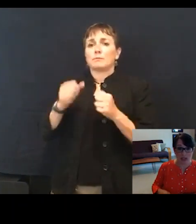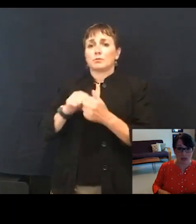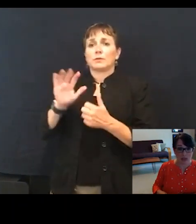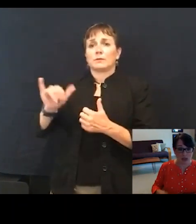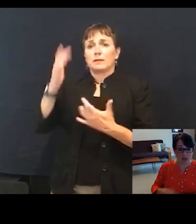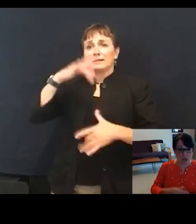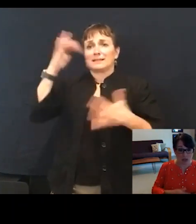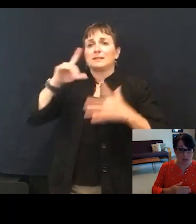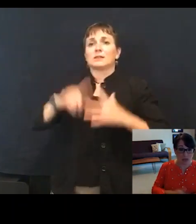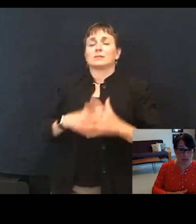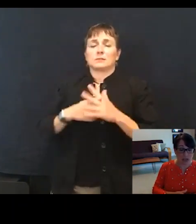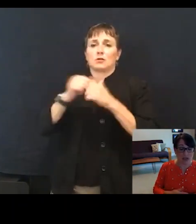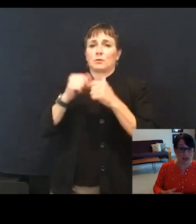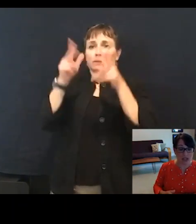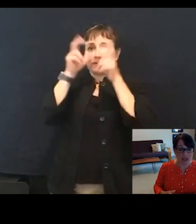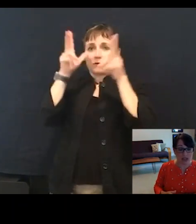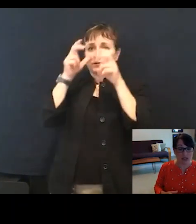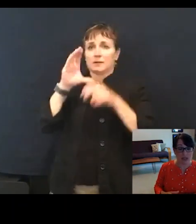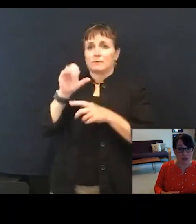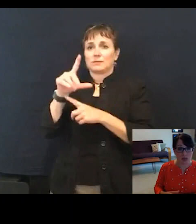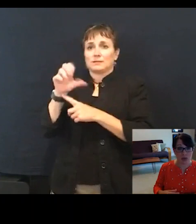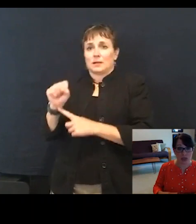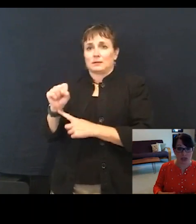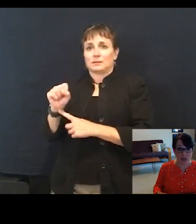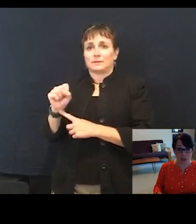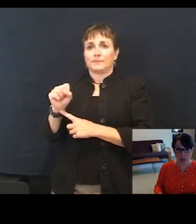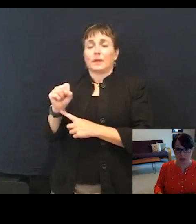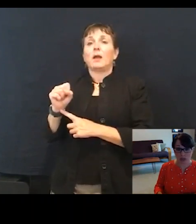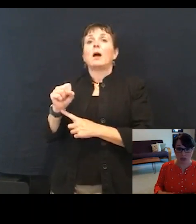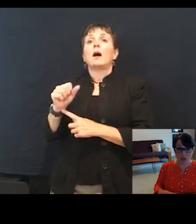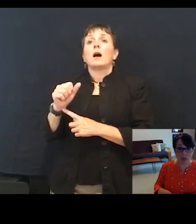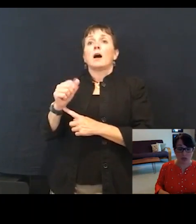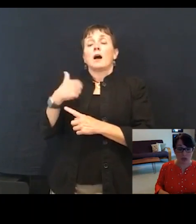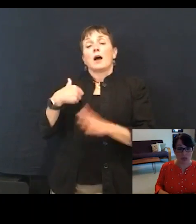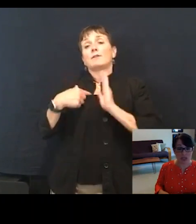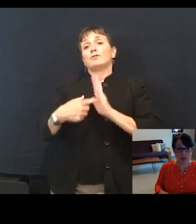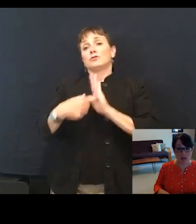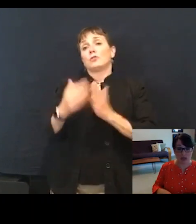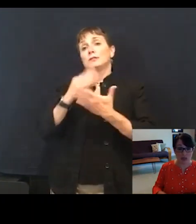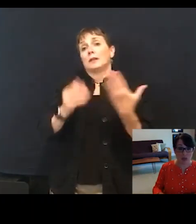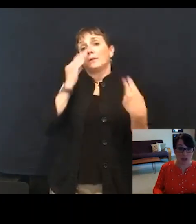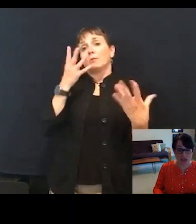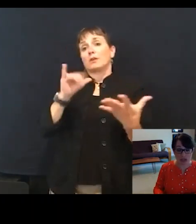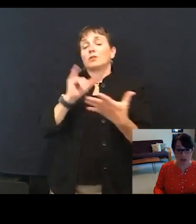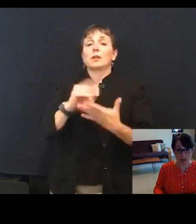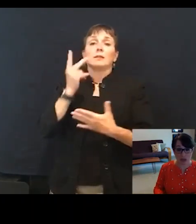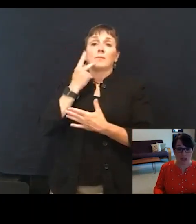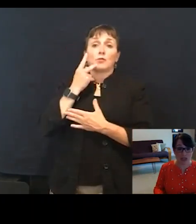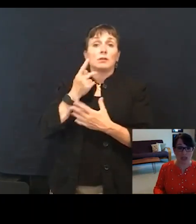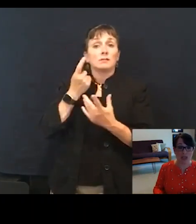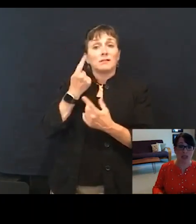Even though I've provided you data that this protein is important in both photoreceptors as well as the RPE,